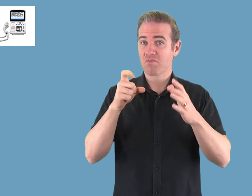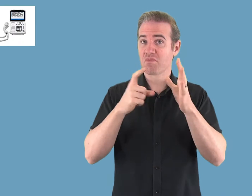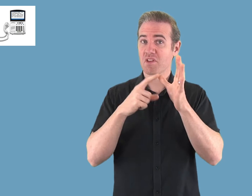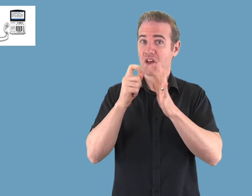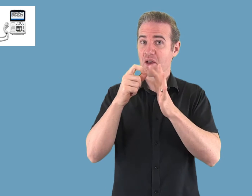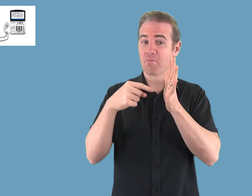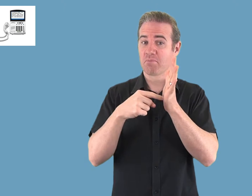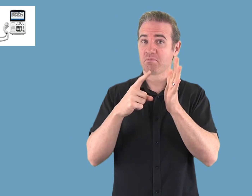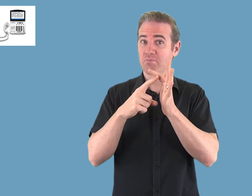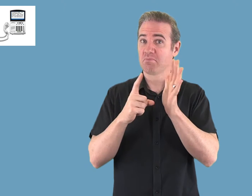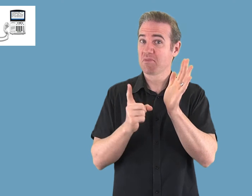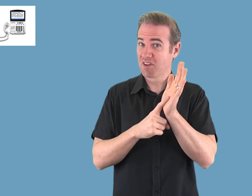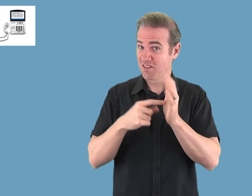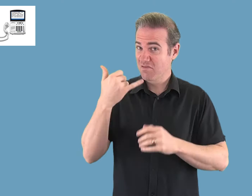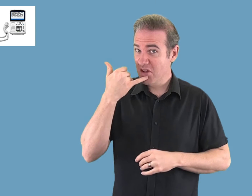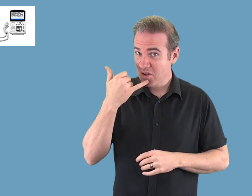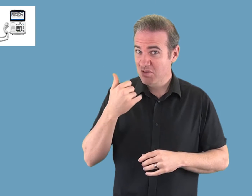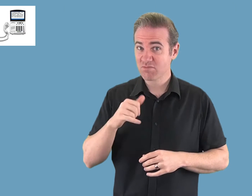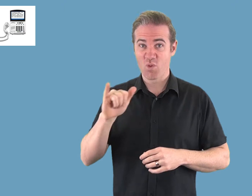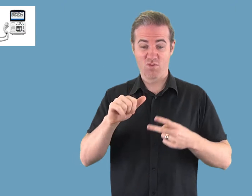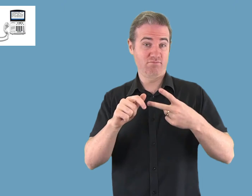CapTel handset